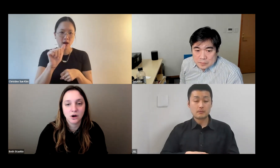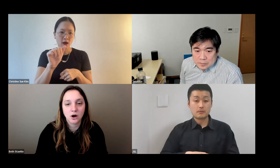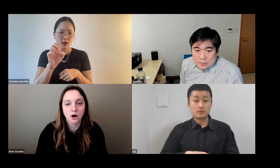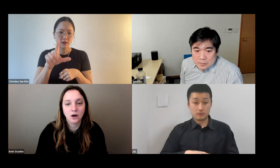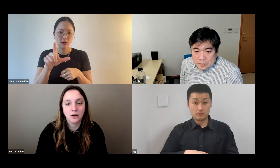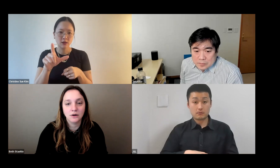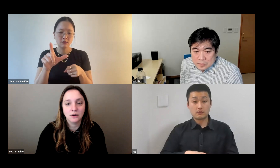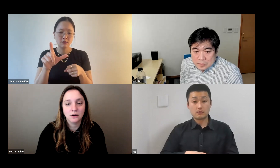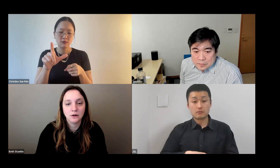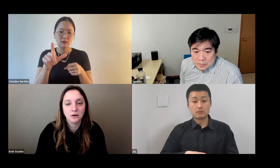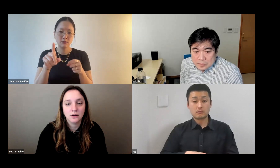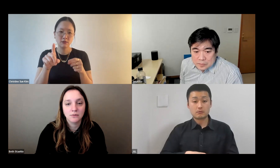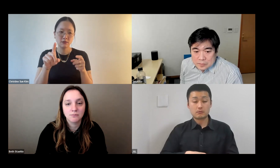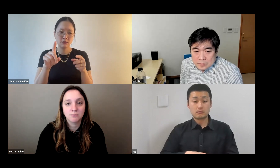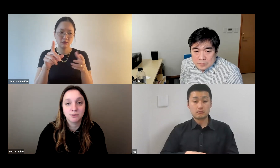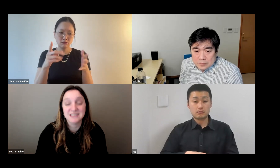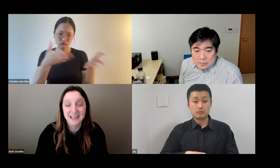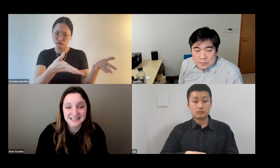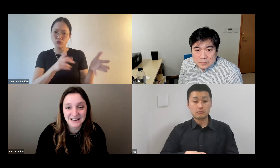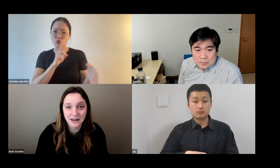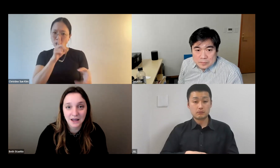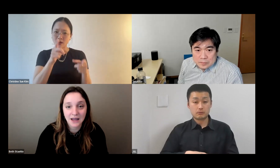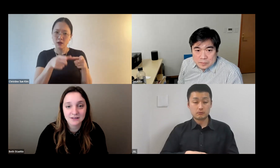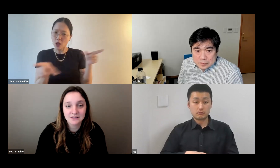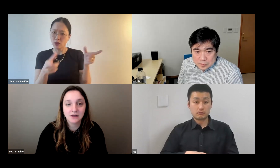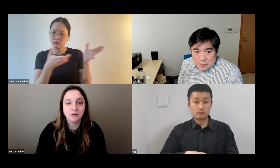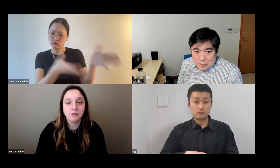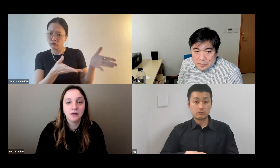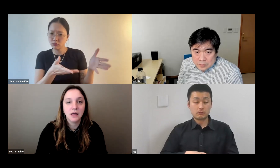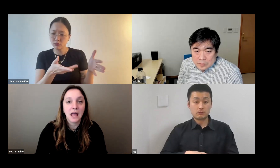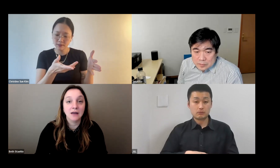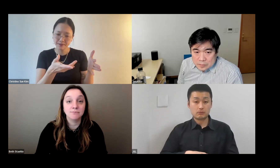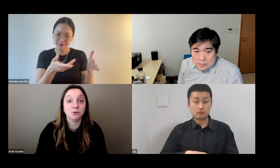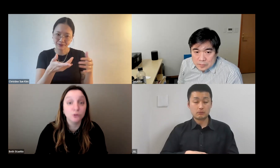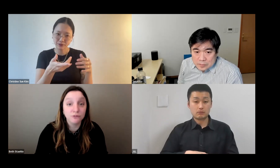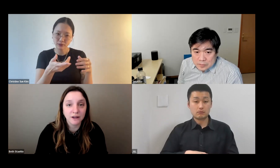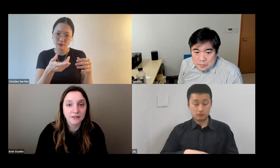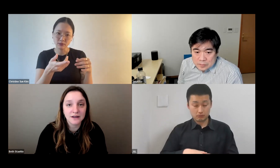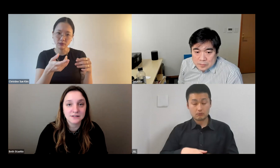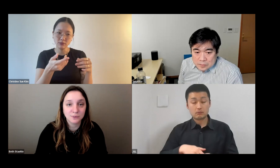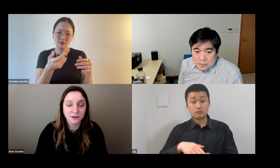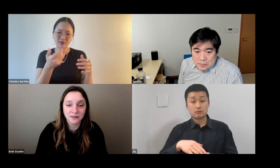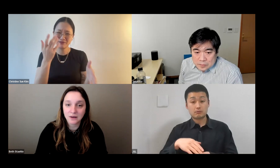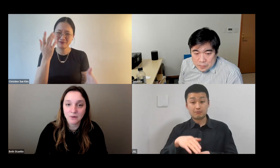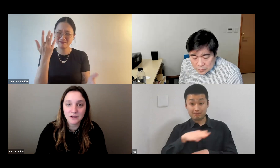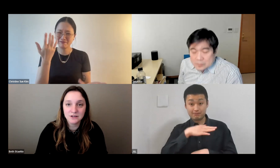on protecting ASL and proving that it's a real language